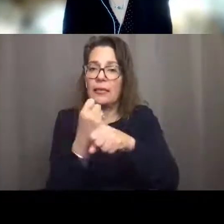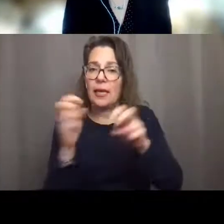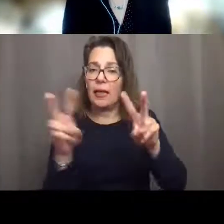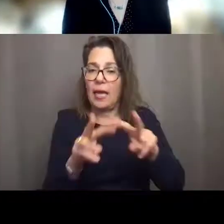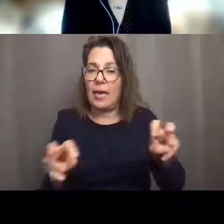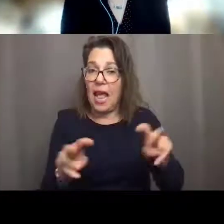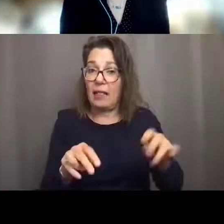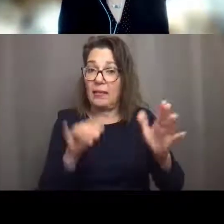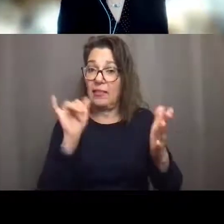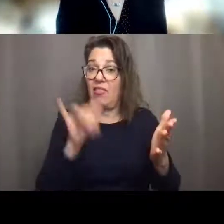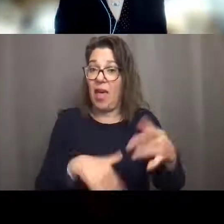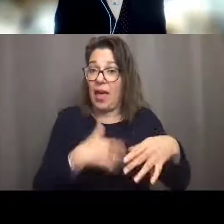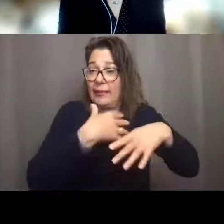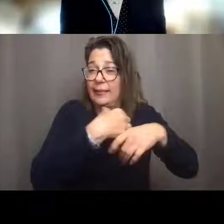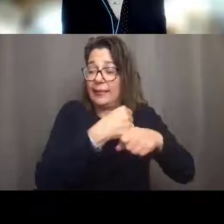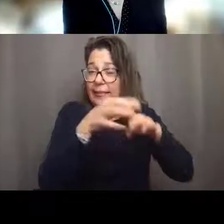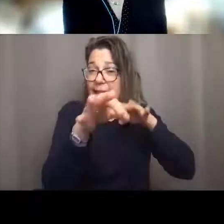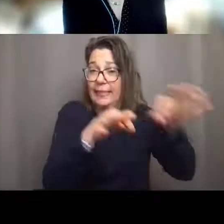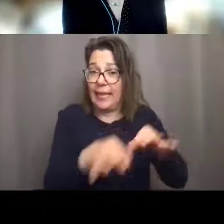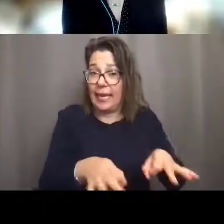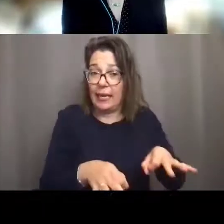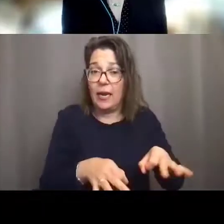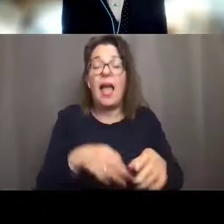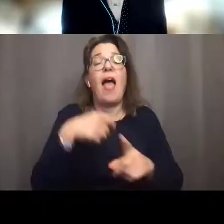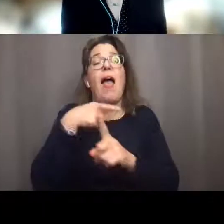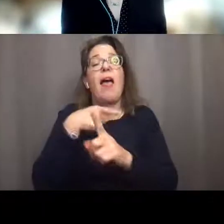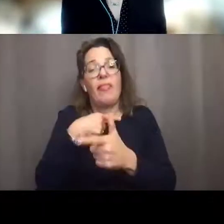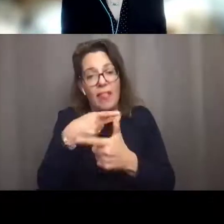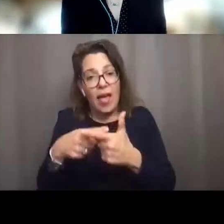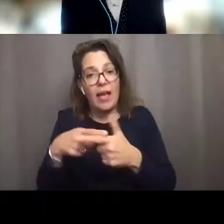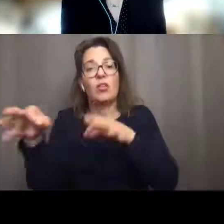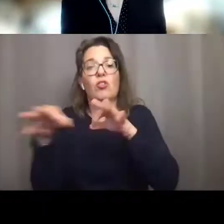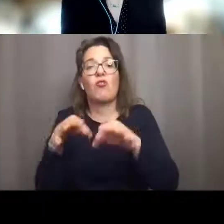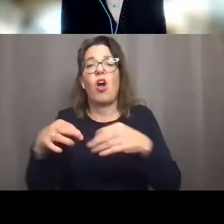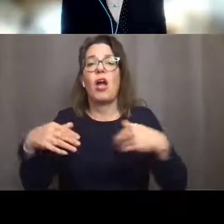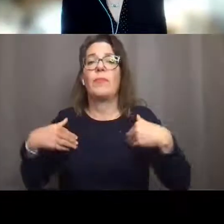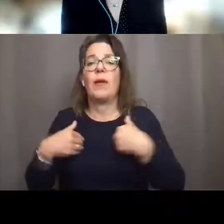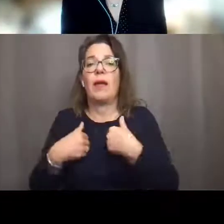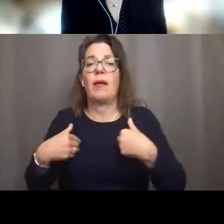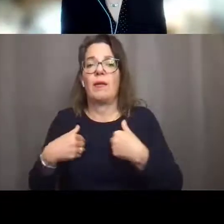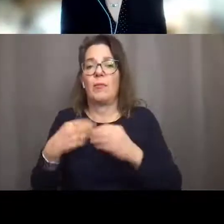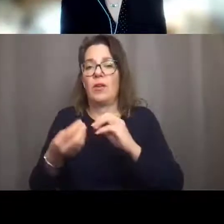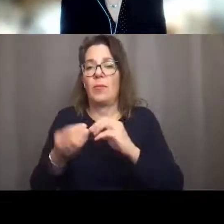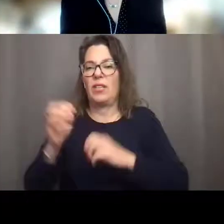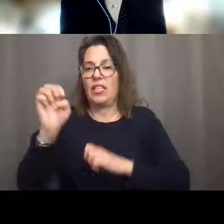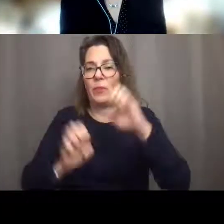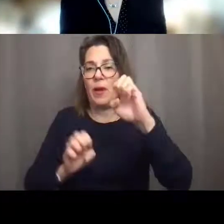This is also where you're going to describe your experimental animal numbers and include your power calculation.